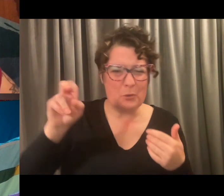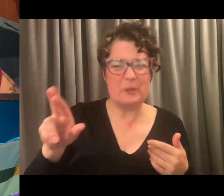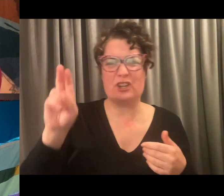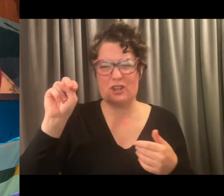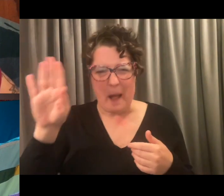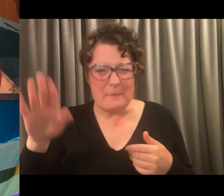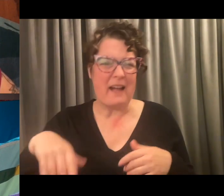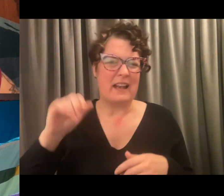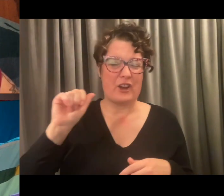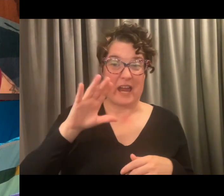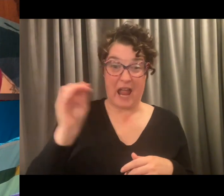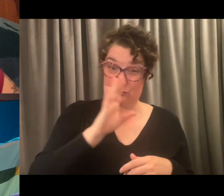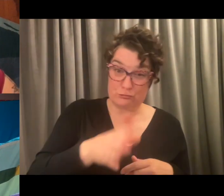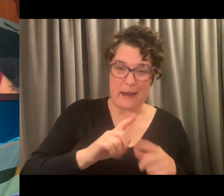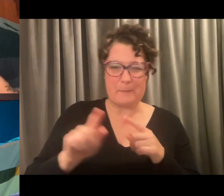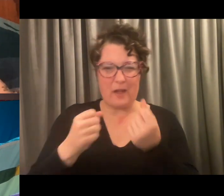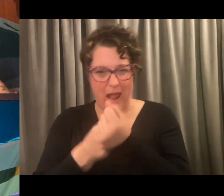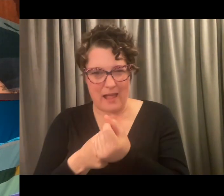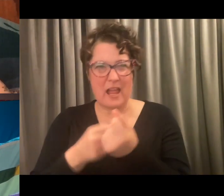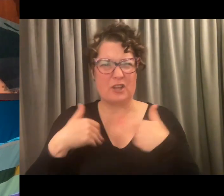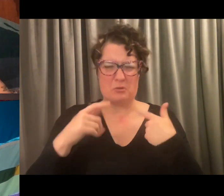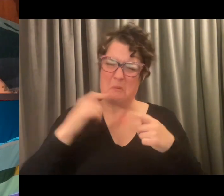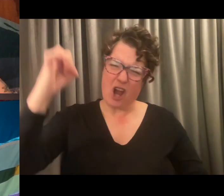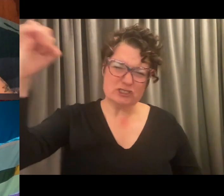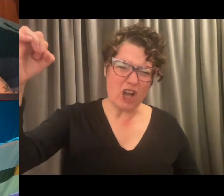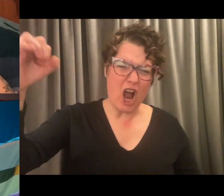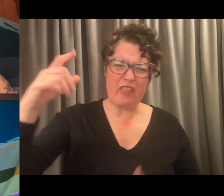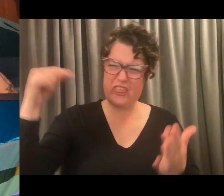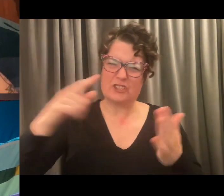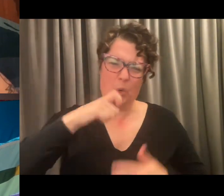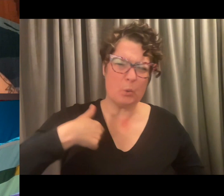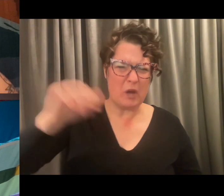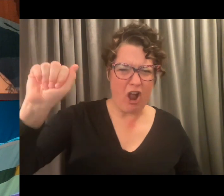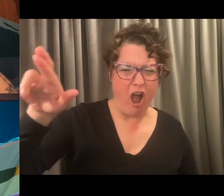This is who we are. Thank the goddess, thank the goddess for this up and coming generation.